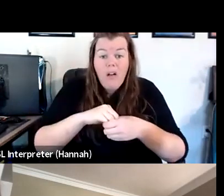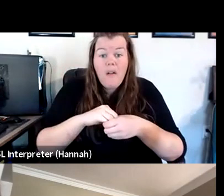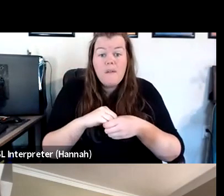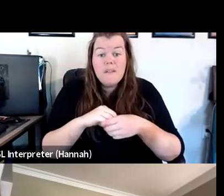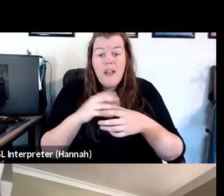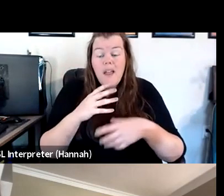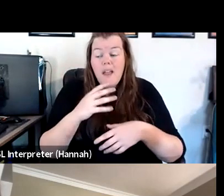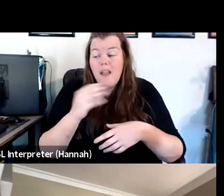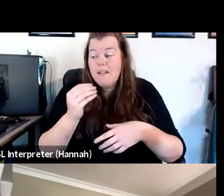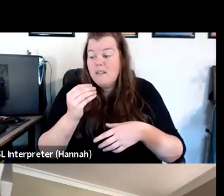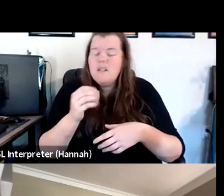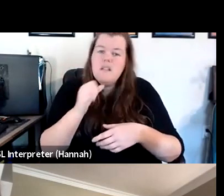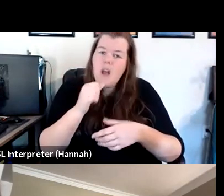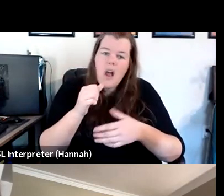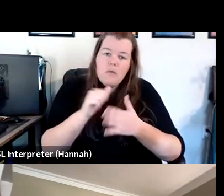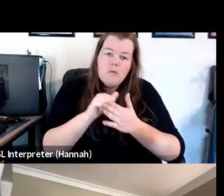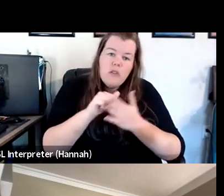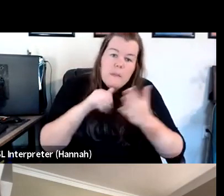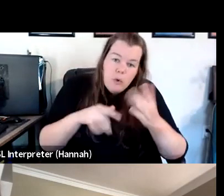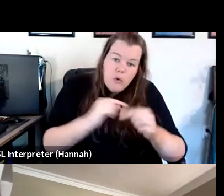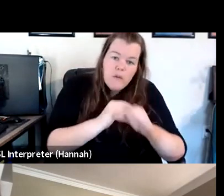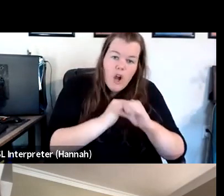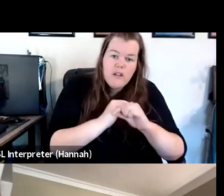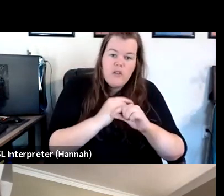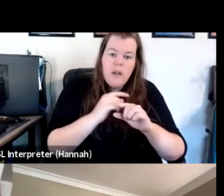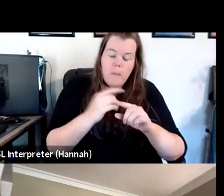not necessarily remove guardianship because we know that how extremely cumbersome and